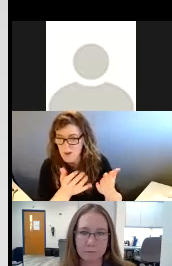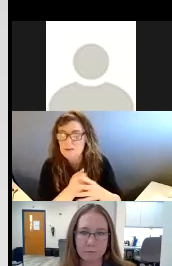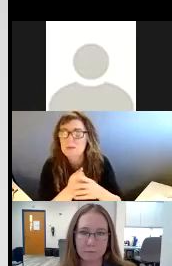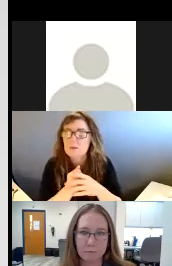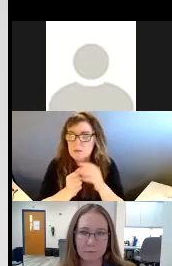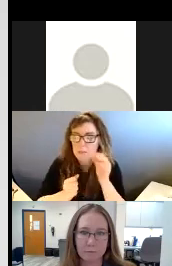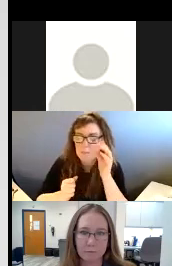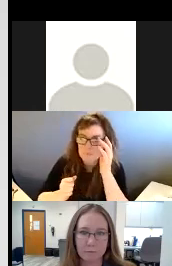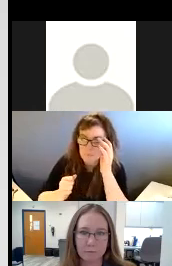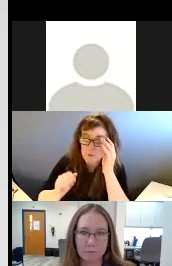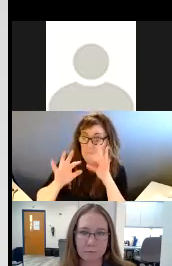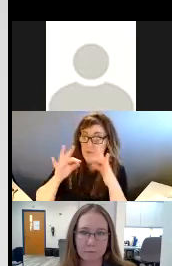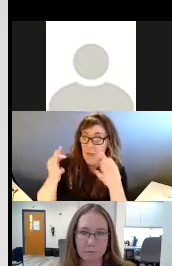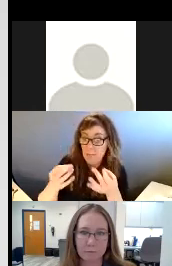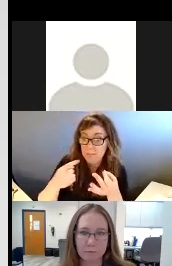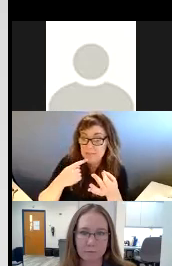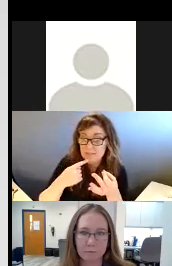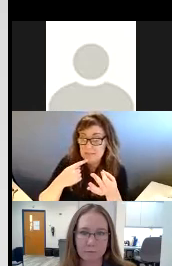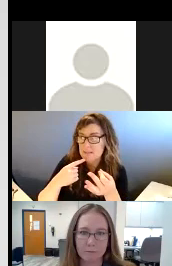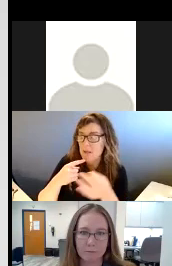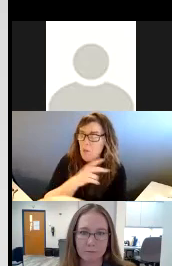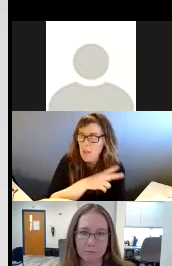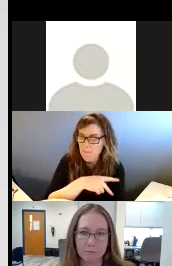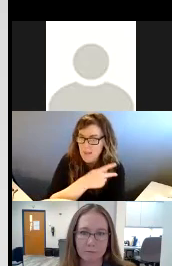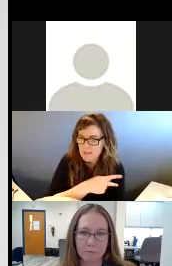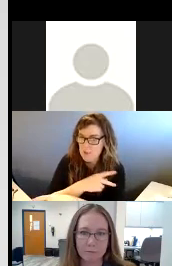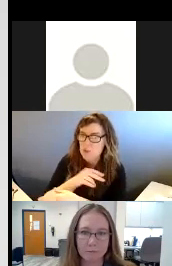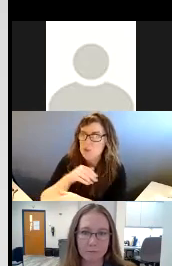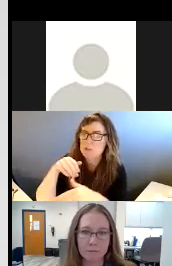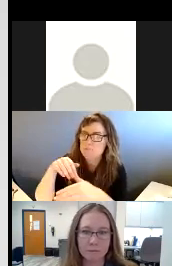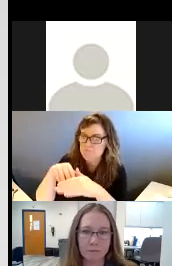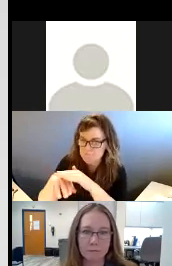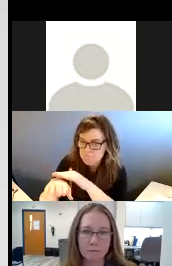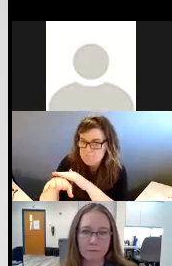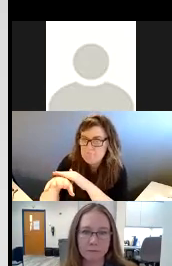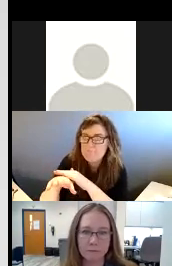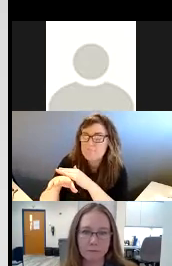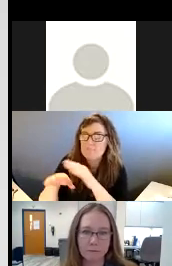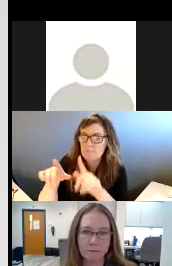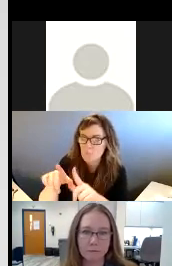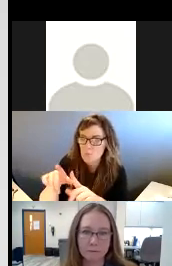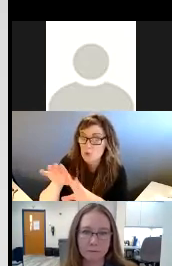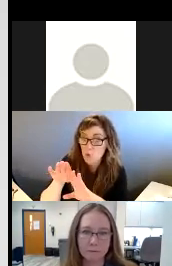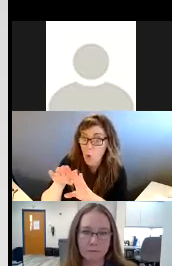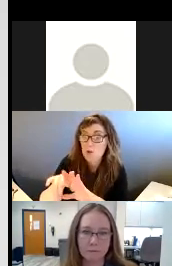WAS, AGAIN, MAKE SURE THE PATIENT CAN APPROACH IT AND GET IN, WIDEN THE DOORS, APPLY THE RAMP, AND